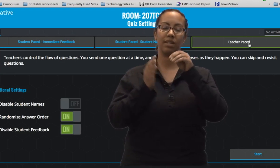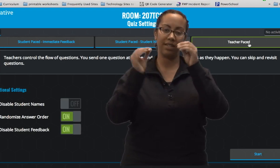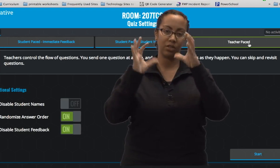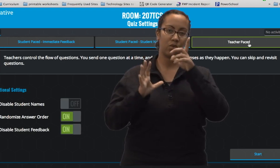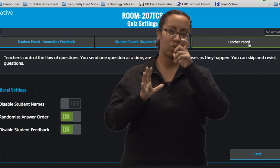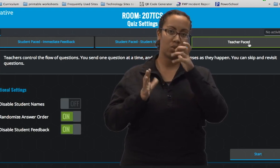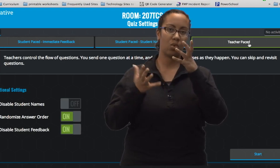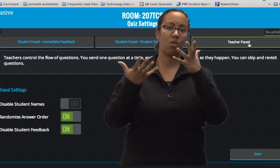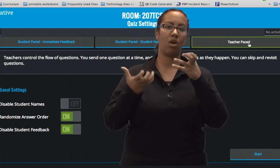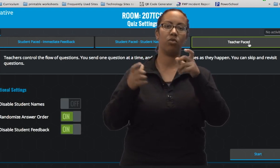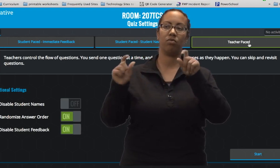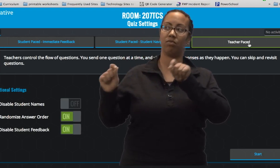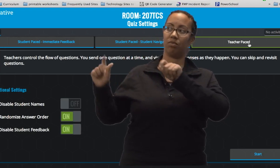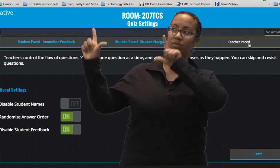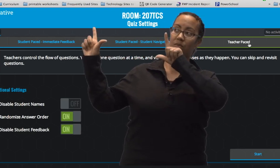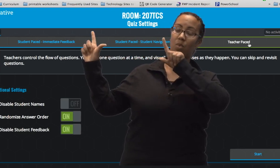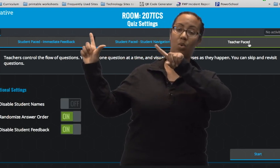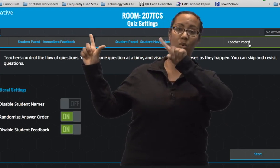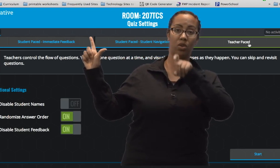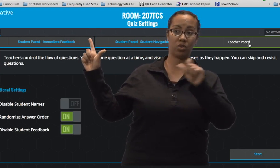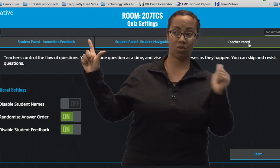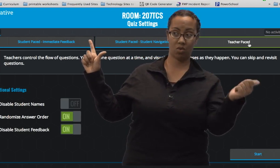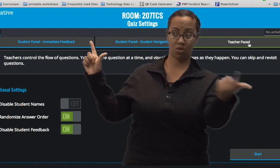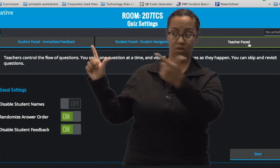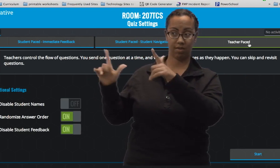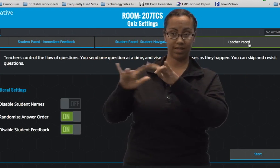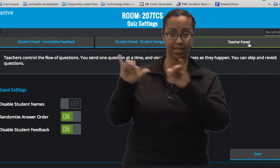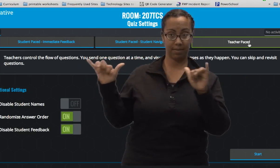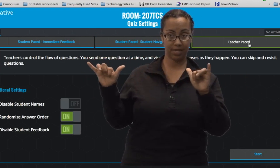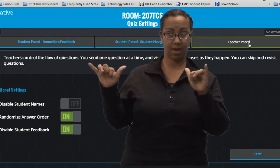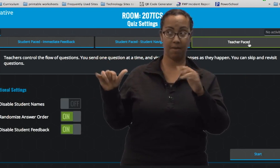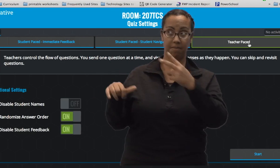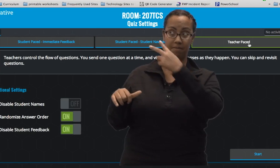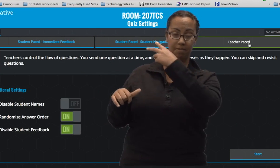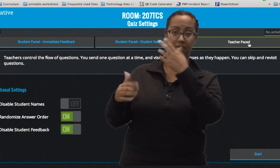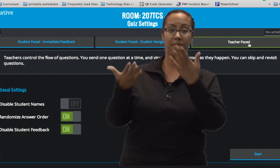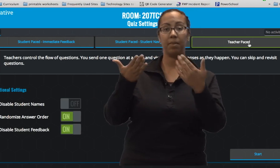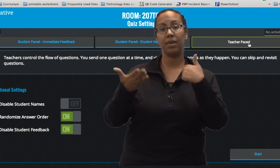It's a good idea for those teachers who are wanting to display the question to everyone